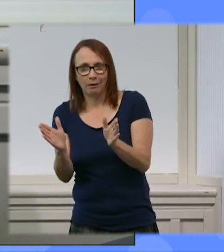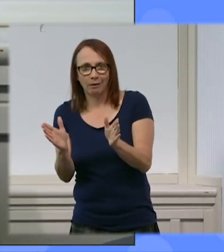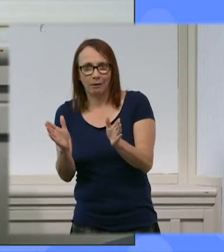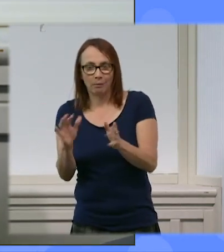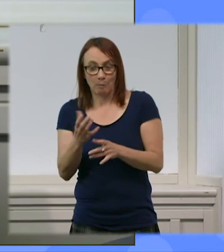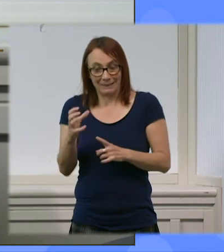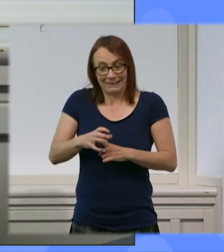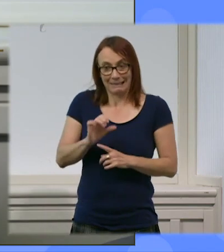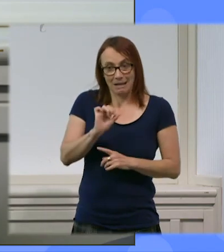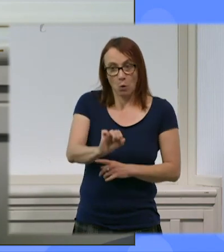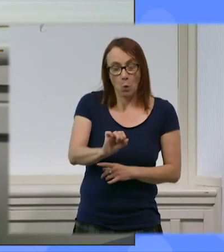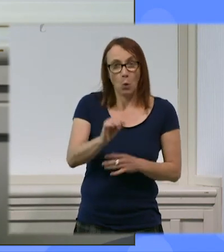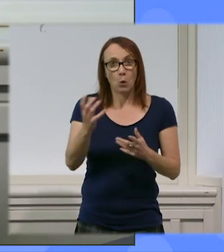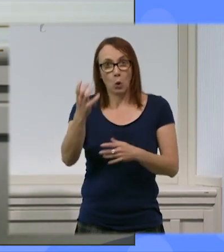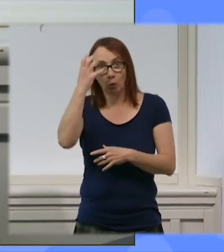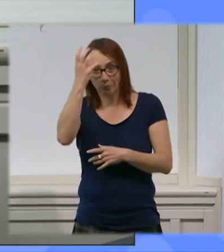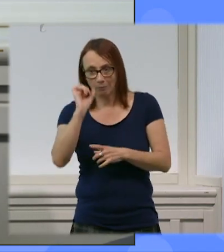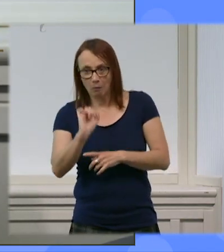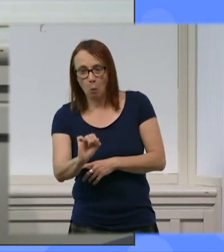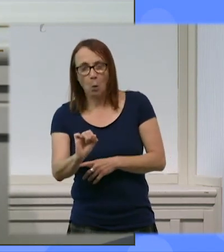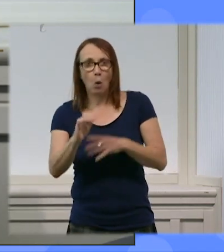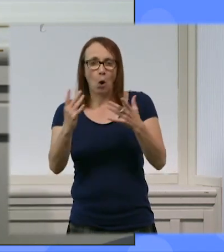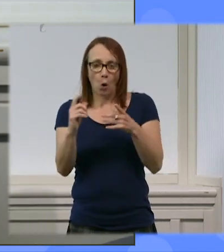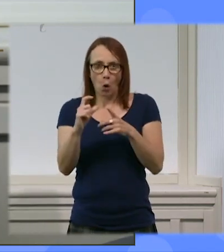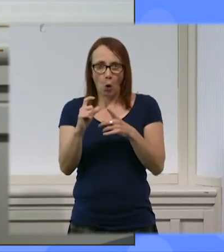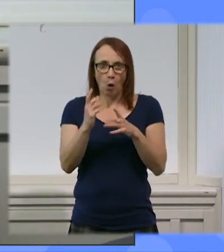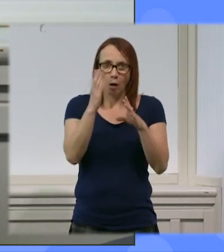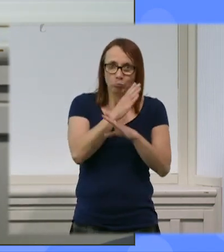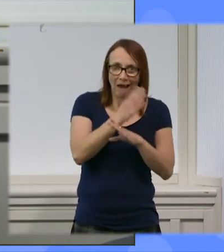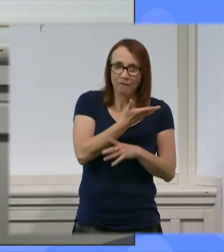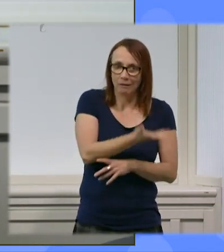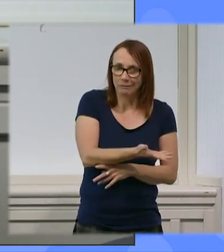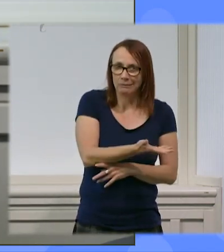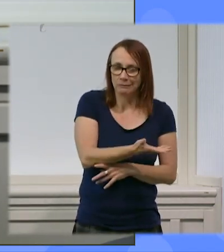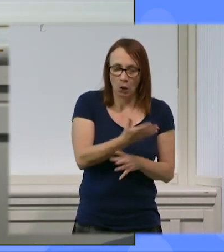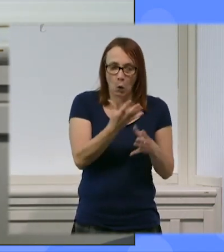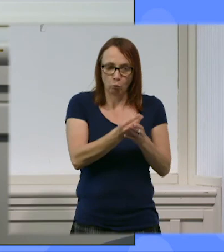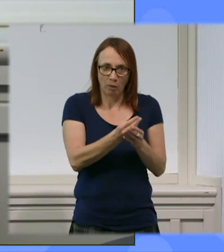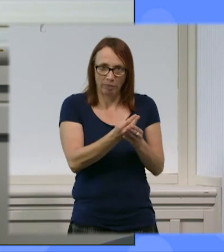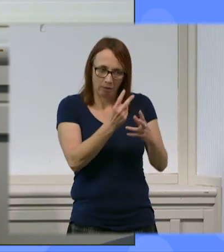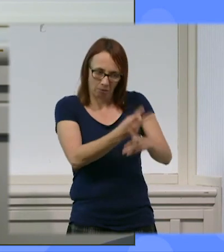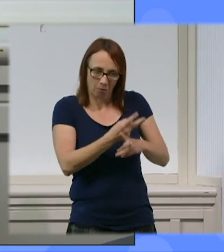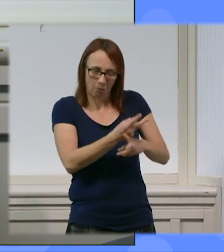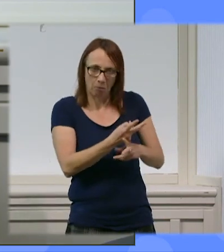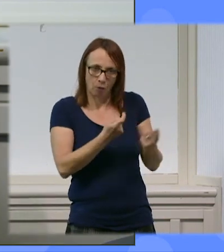maybe it's a nation state owned maybe it's delivered by the private sector with the appropriate regulations in place to make sure it's not just